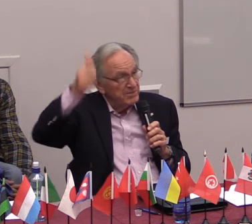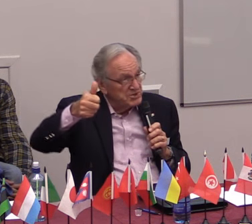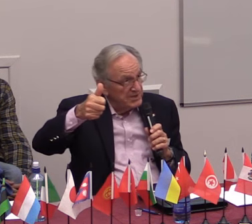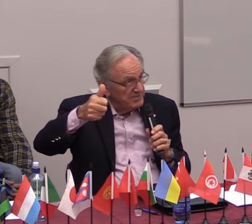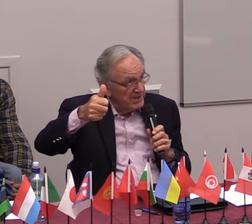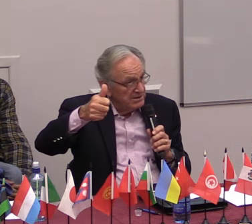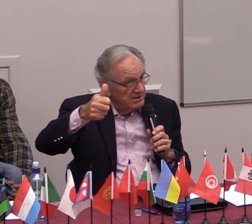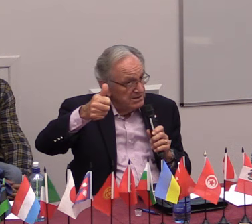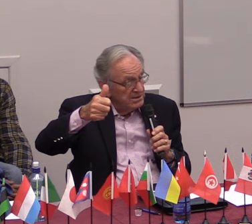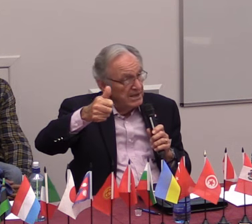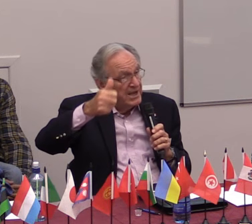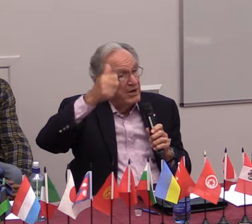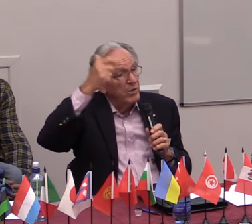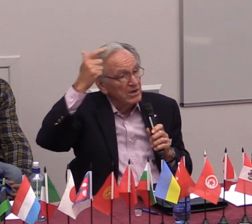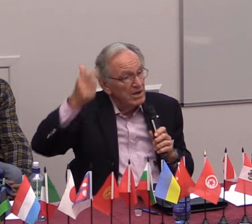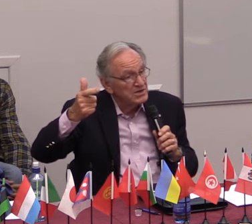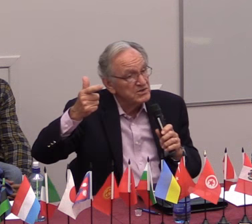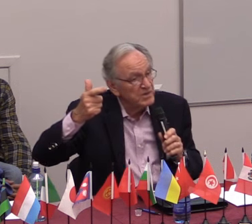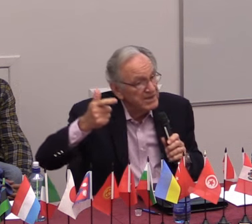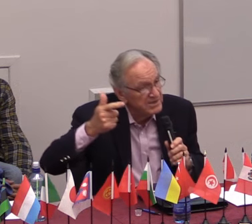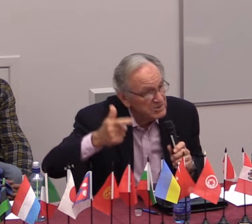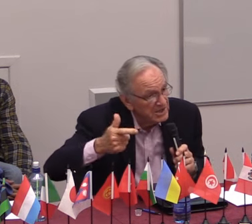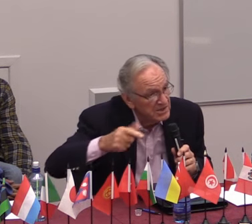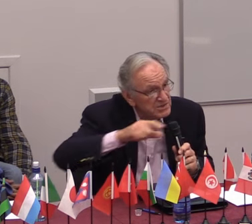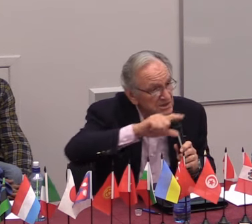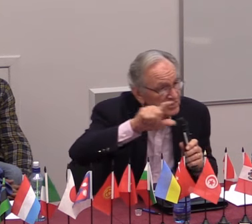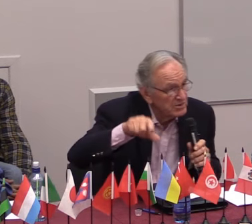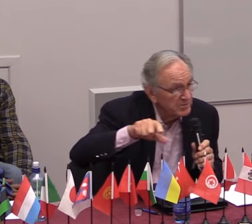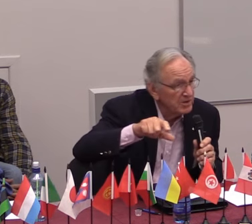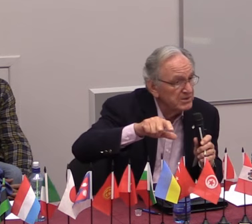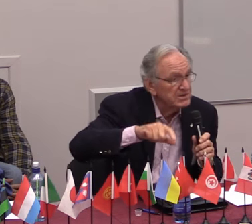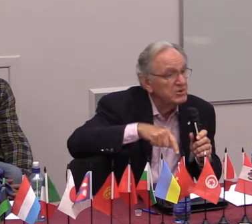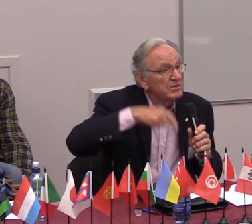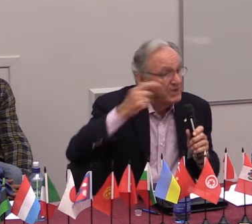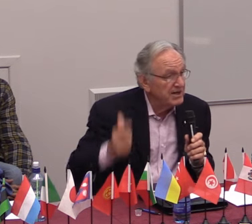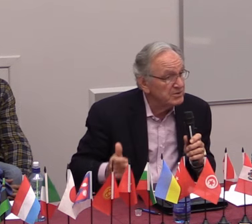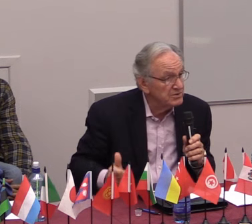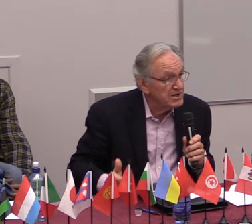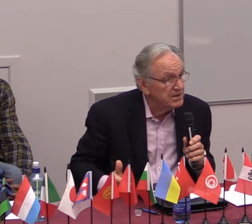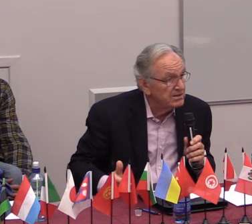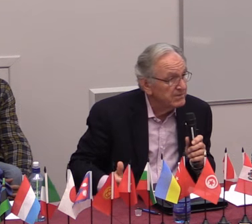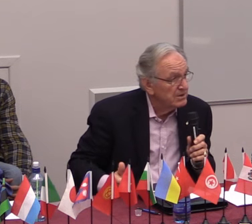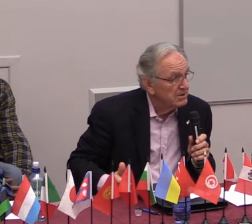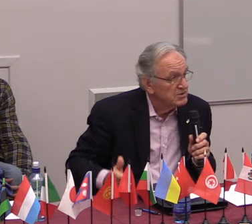budget impact? And what laws do we need to change in your department to comply with the treaty?